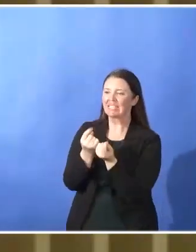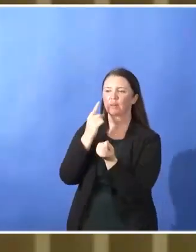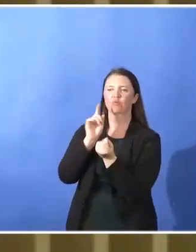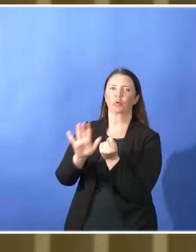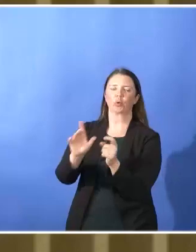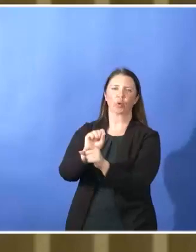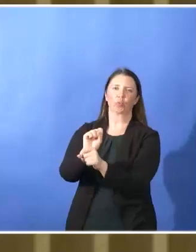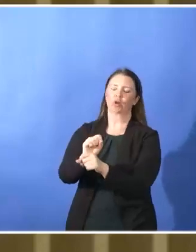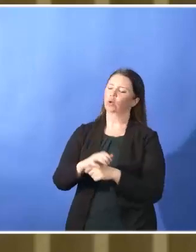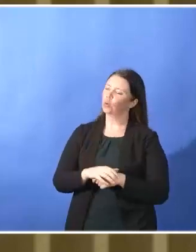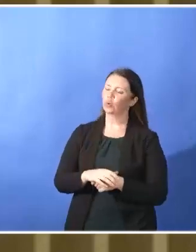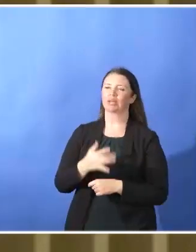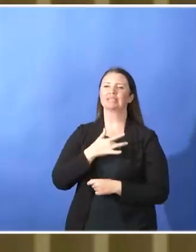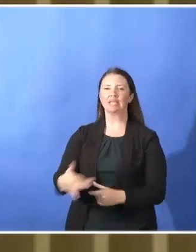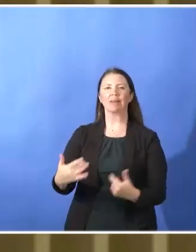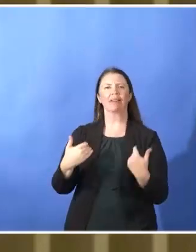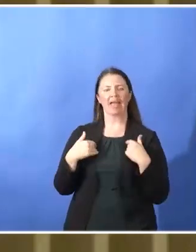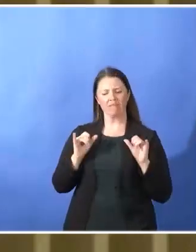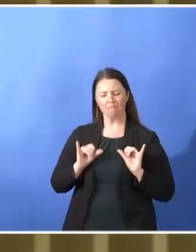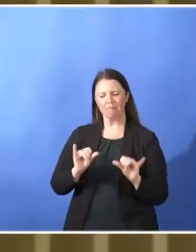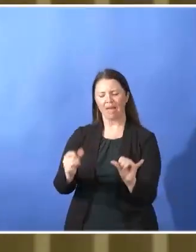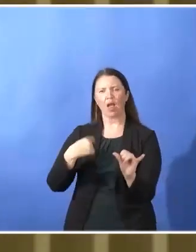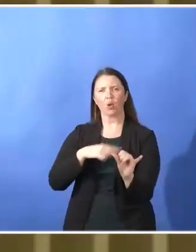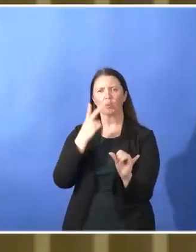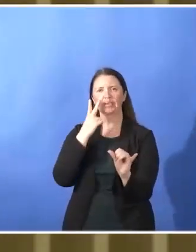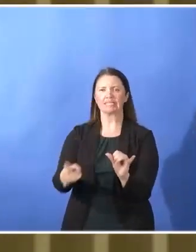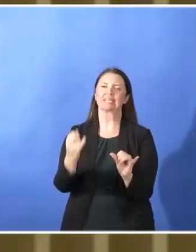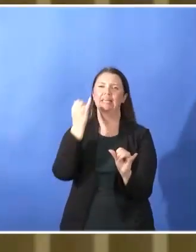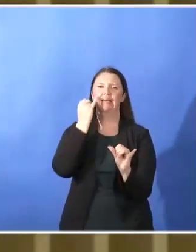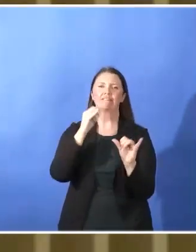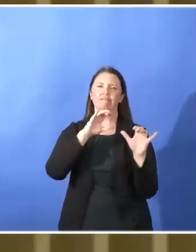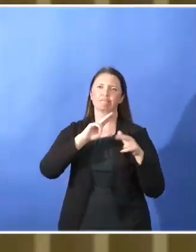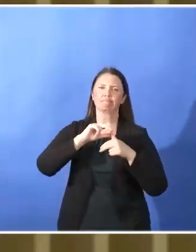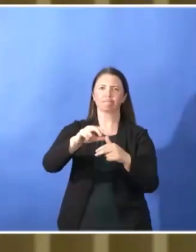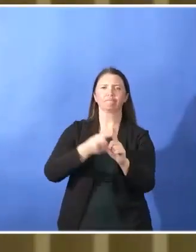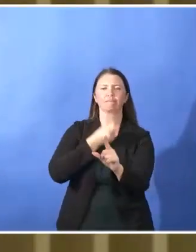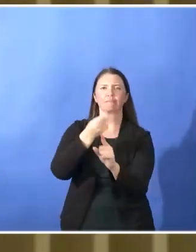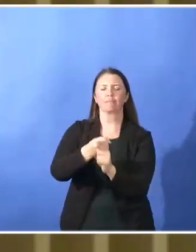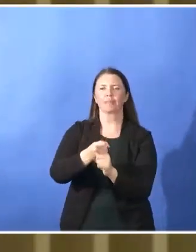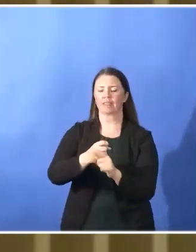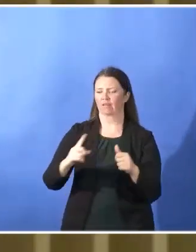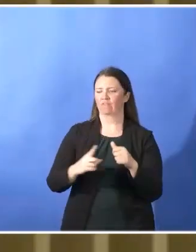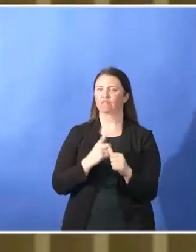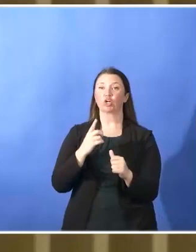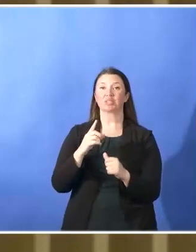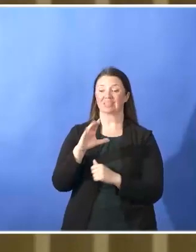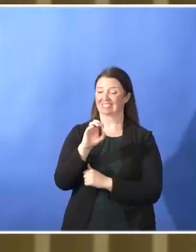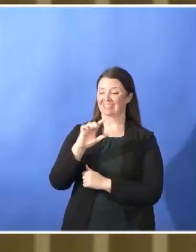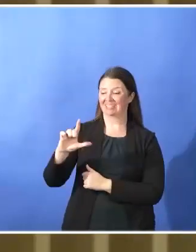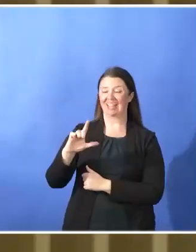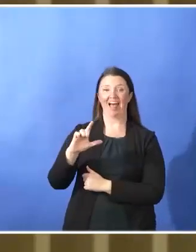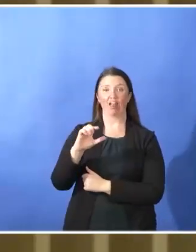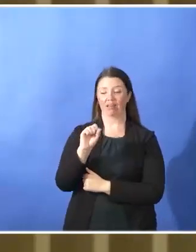THESE TYPES OF STORMS. THERE IS AN INITIAL OUTAGE, SOMETIMES QUICKLY RESTORED, BUT THEN THE NEXT COUPLE DAYS, THERE IS